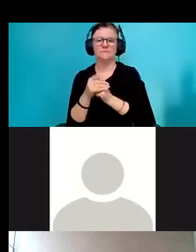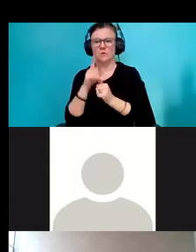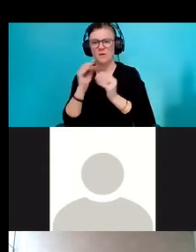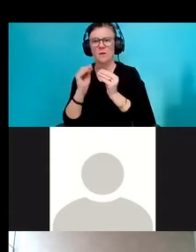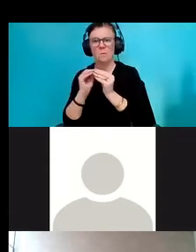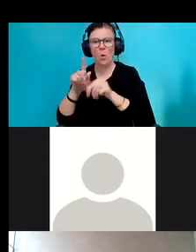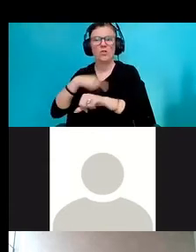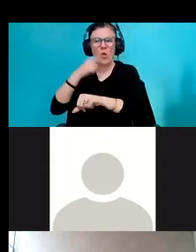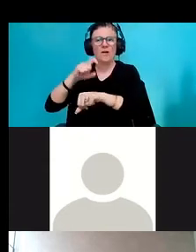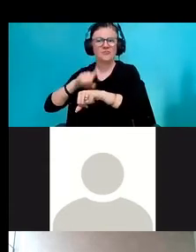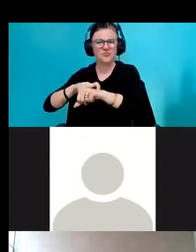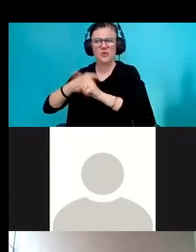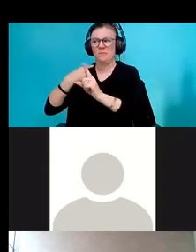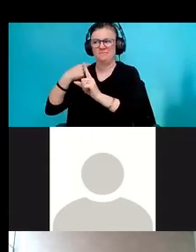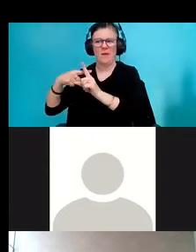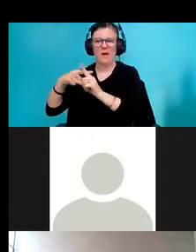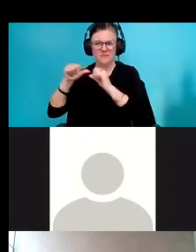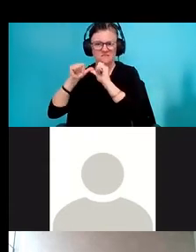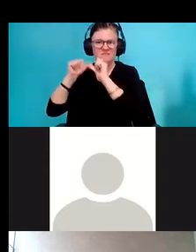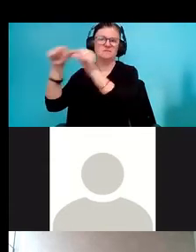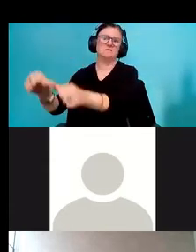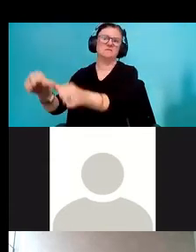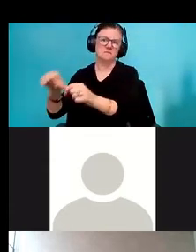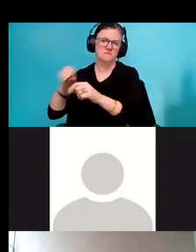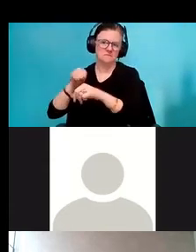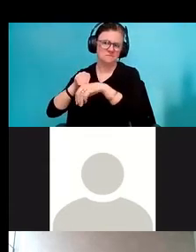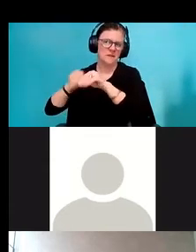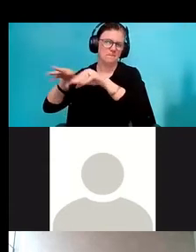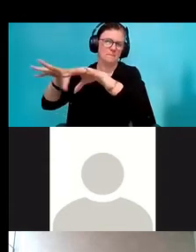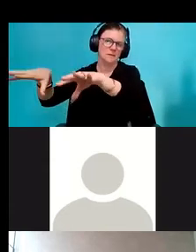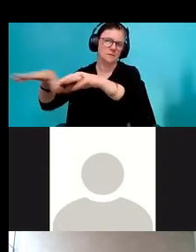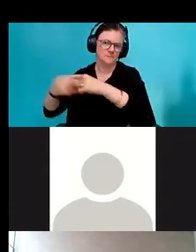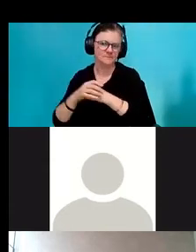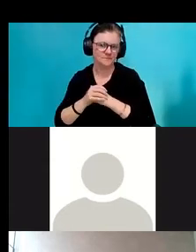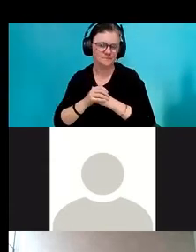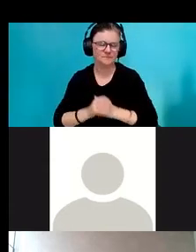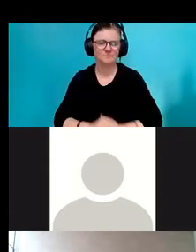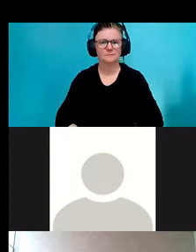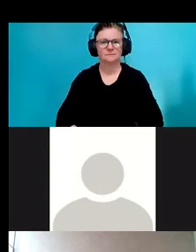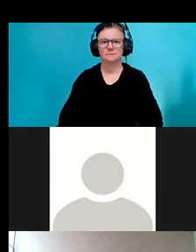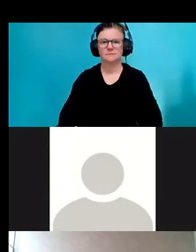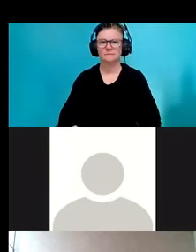and the broader community results, the output, of this funding.